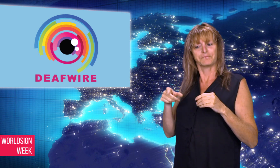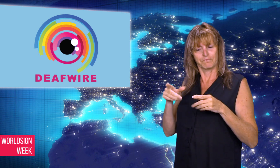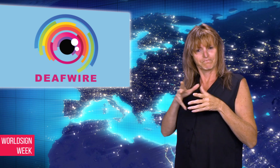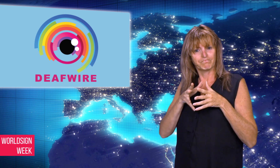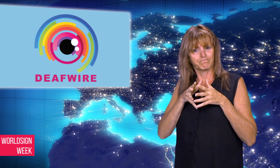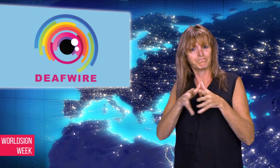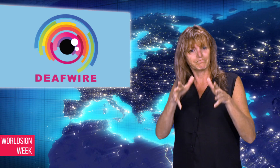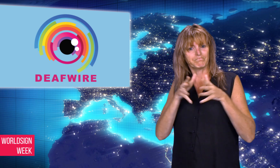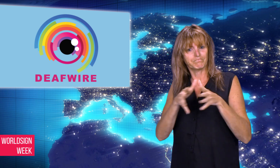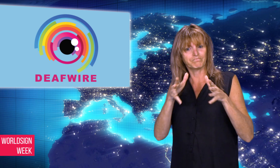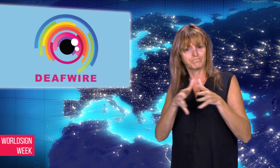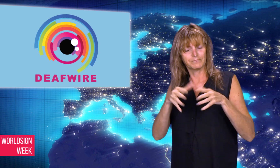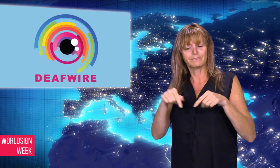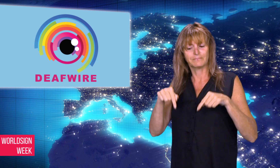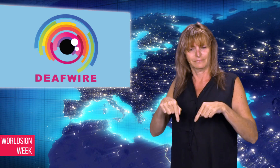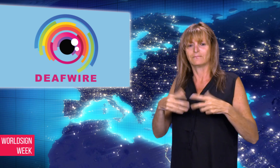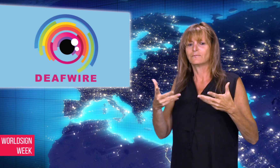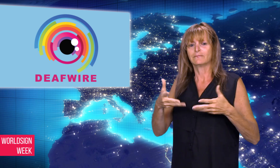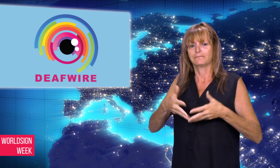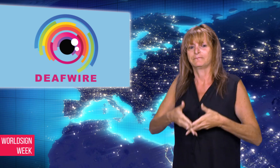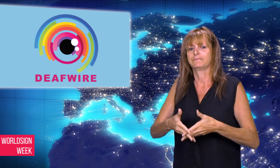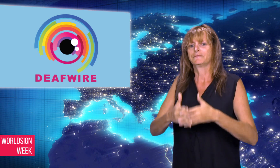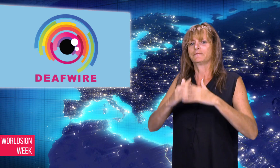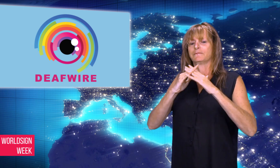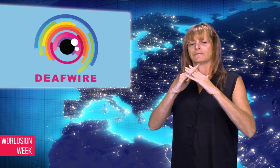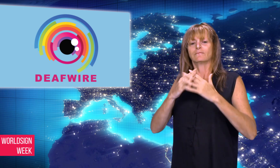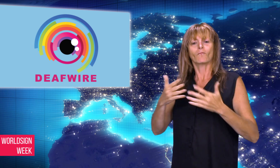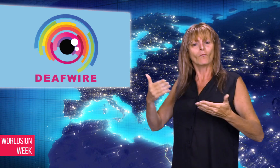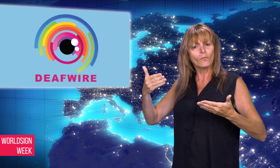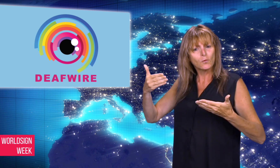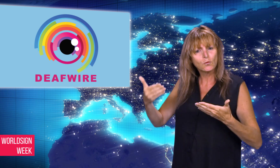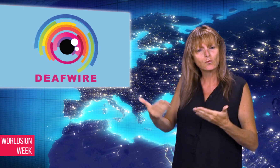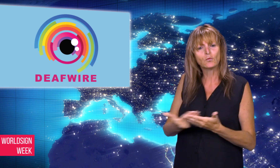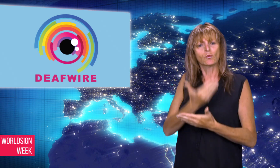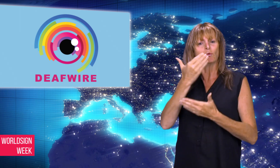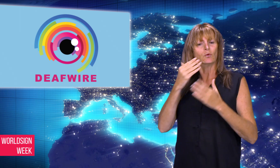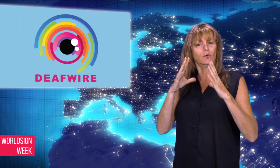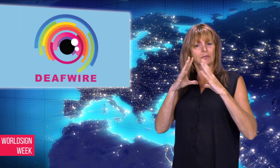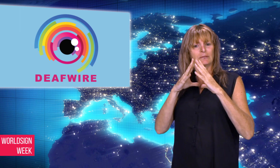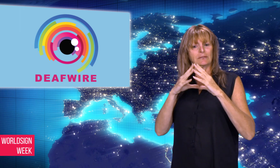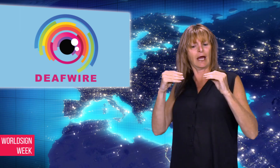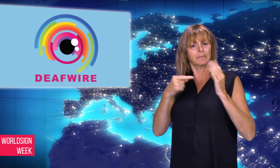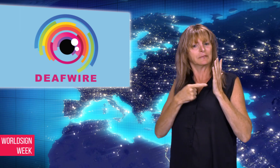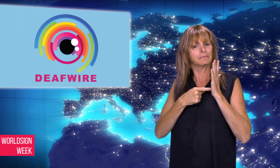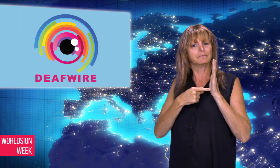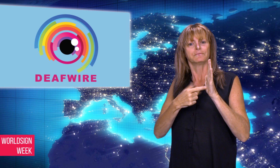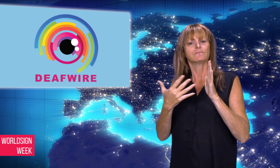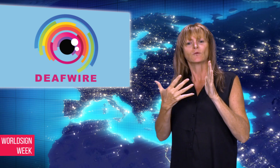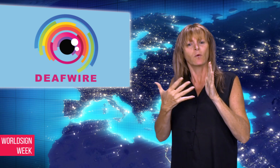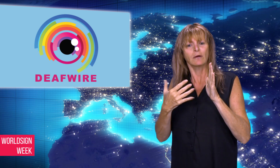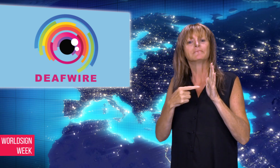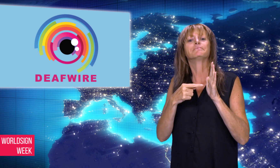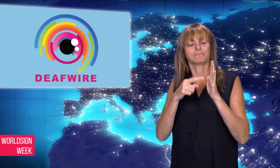Skype, has announced they are is launching a new Skype feature which